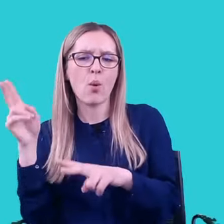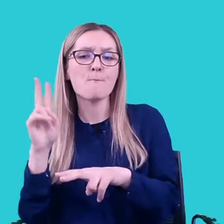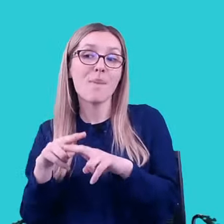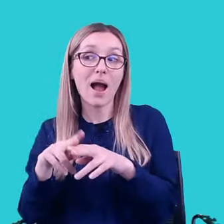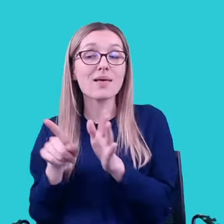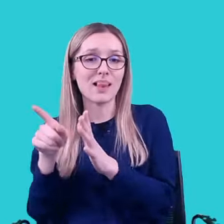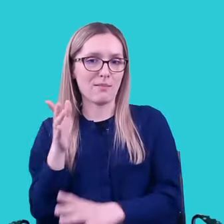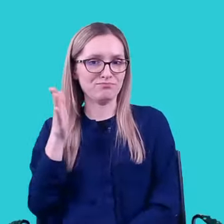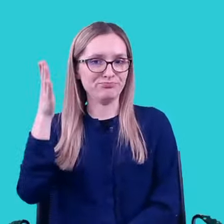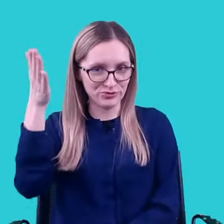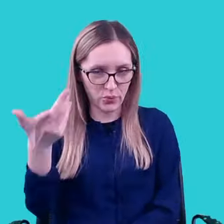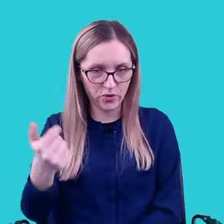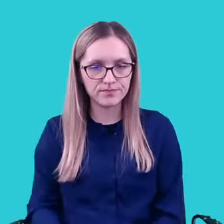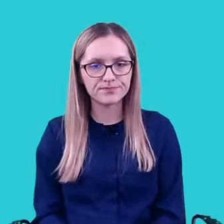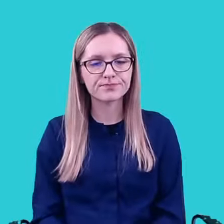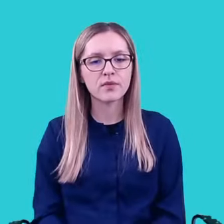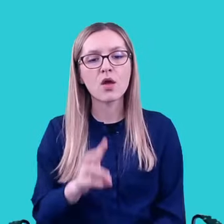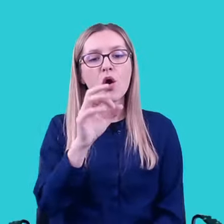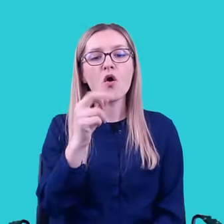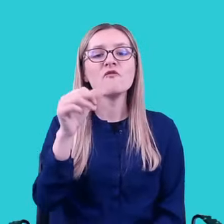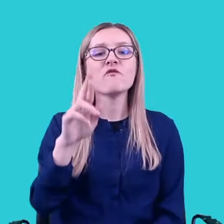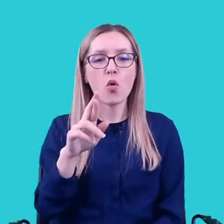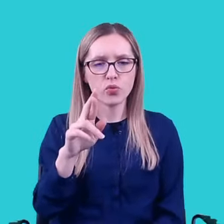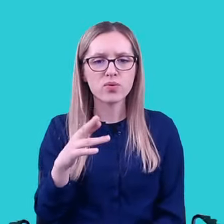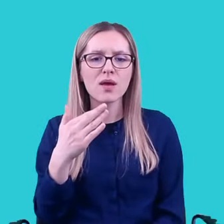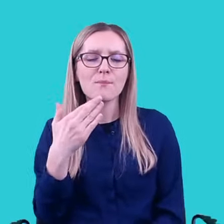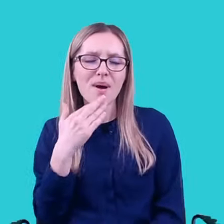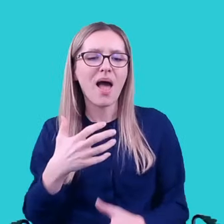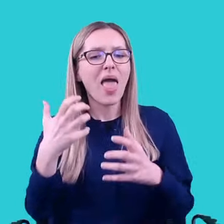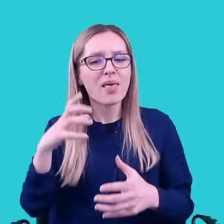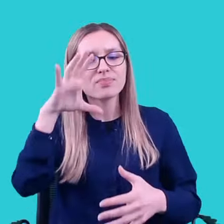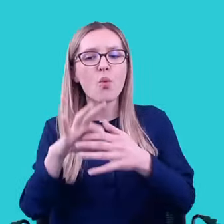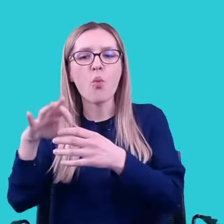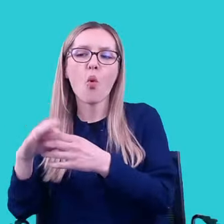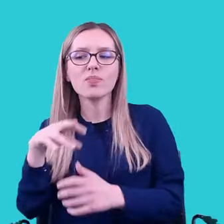As it turns out, hydrogen readily bonds to subgrids of certain metals and materials.